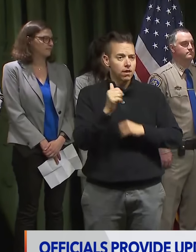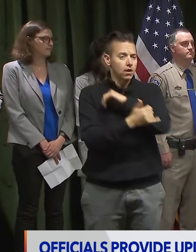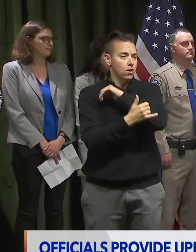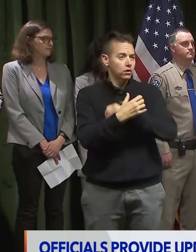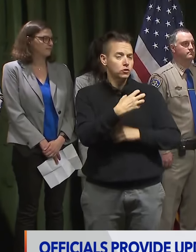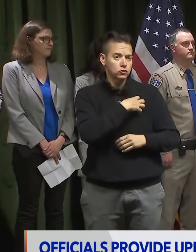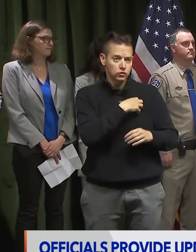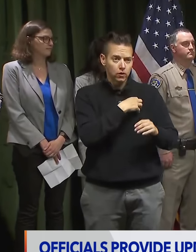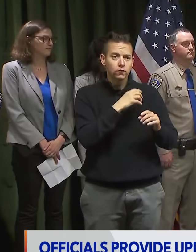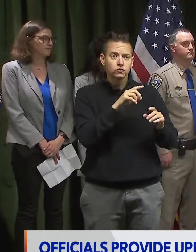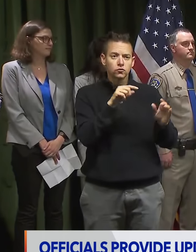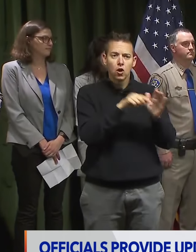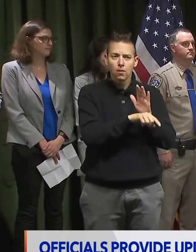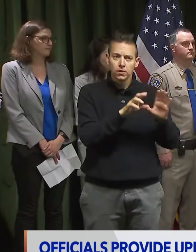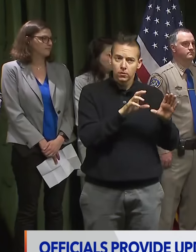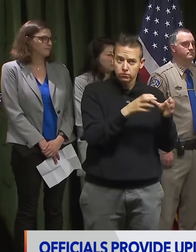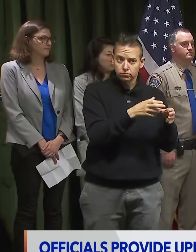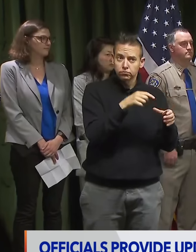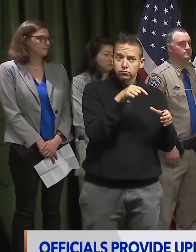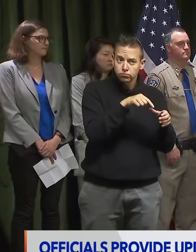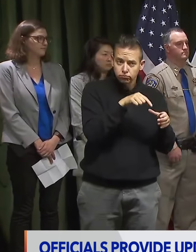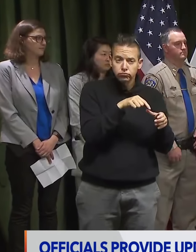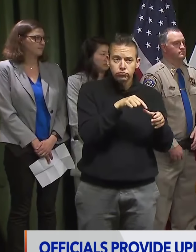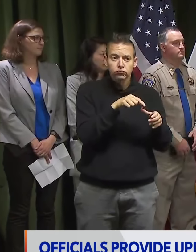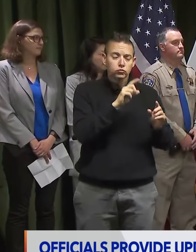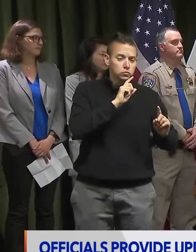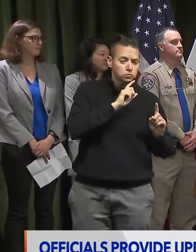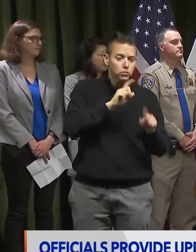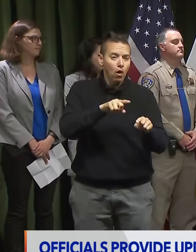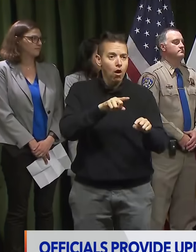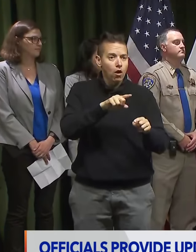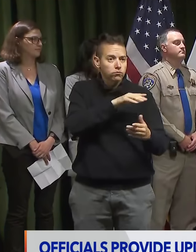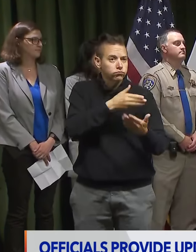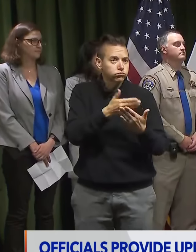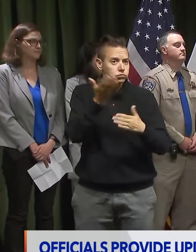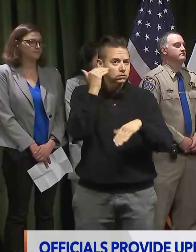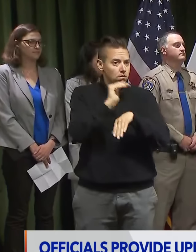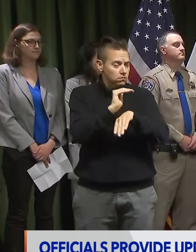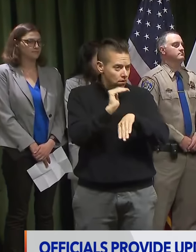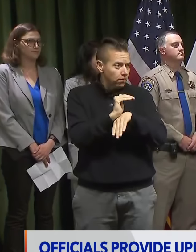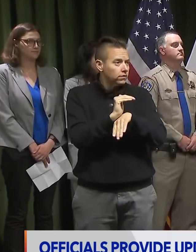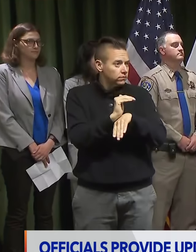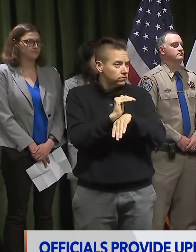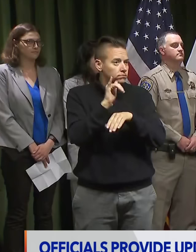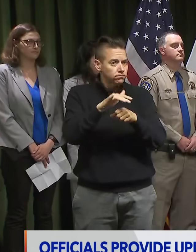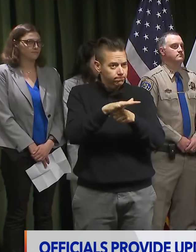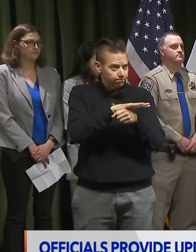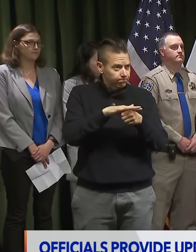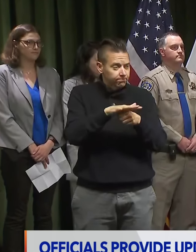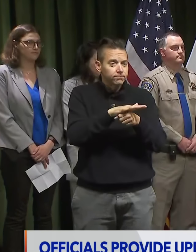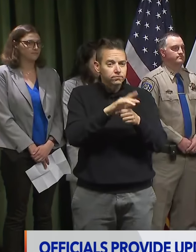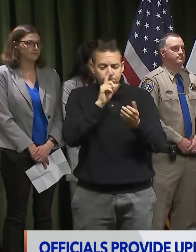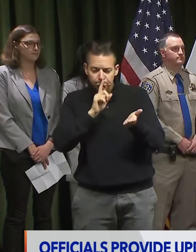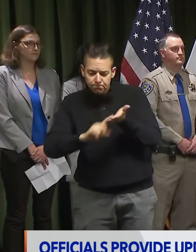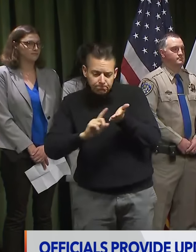MOTORCYCLE. IN HIS FULL POLICE UNIFORM. DETECTIVES FROM THE LOS ANGELES COUNTY SHERIFF'S